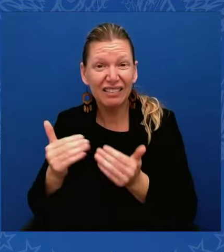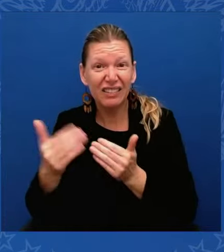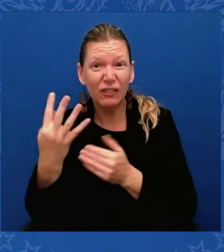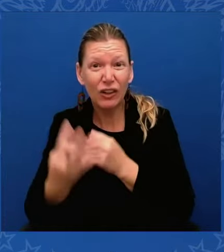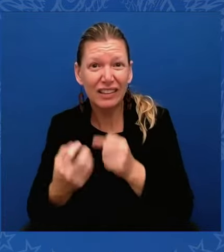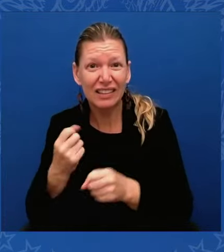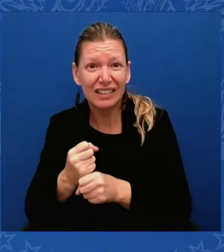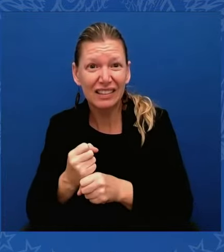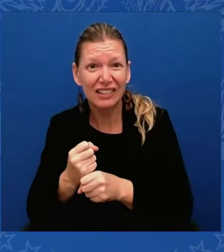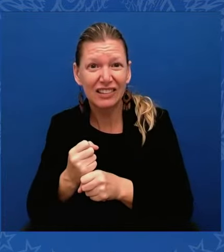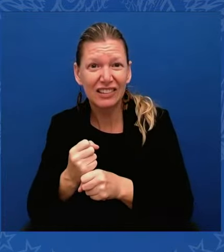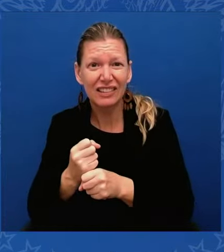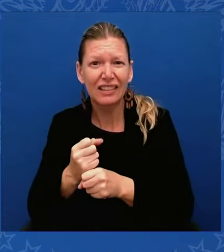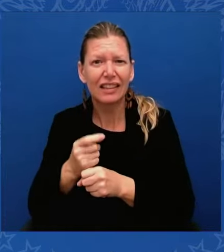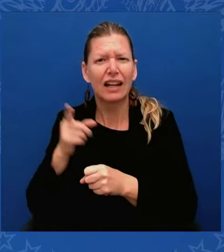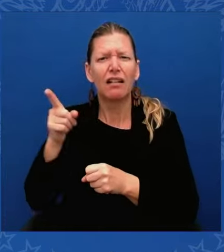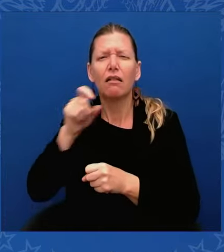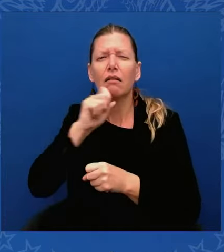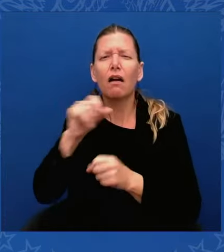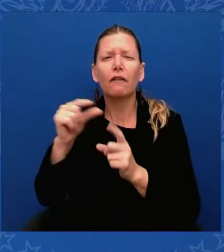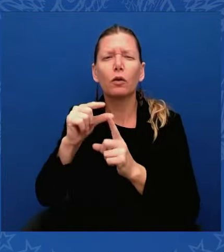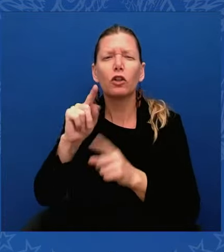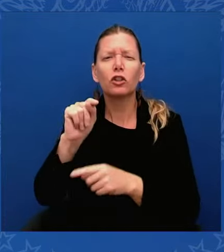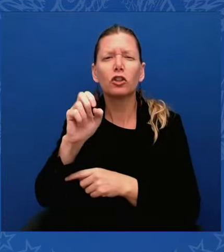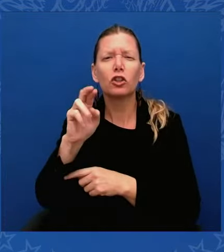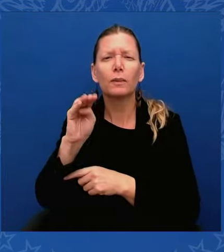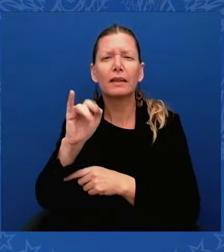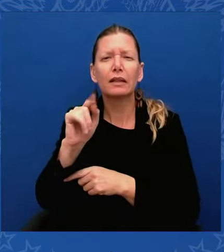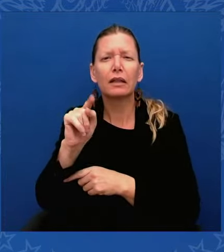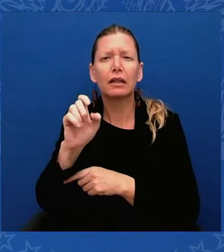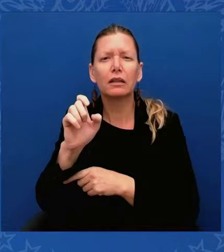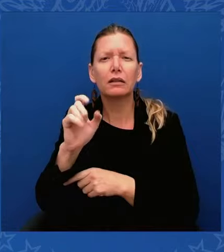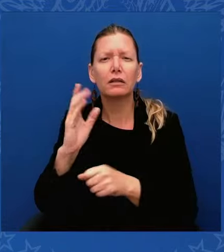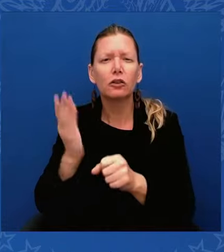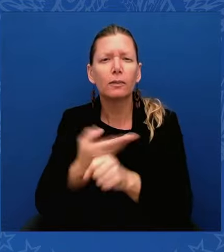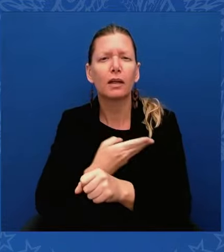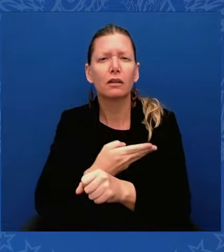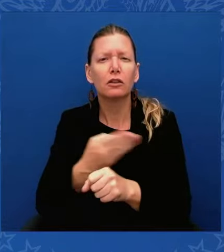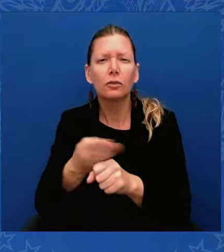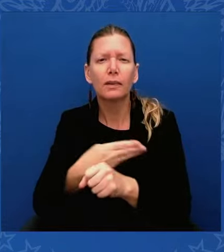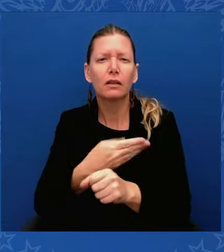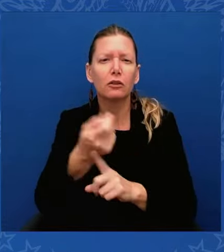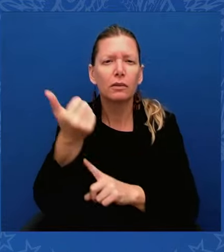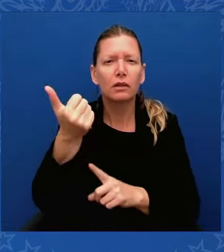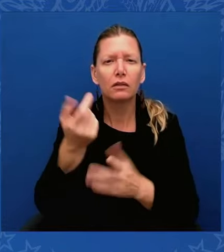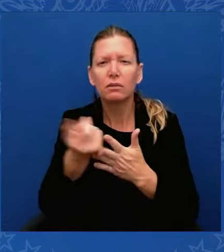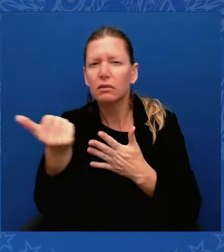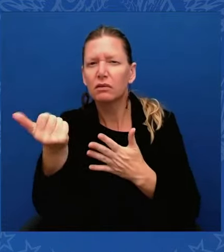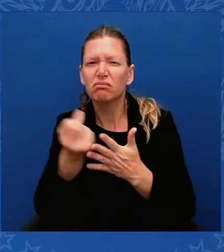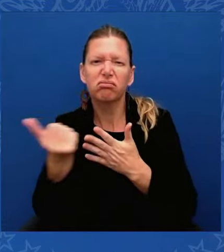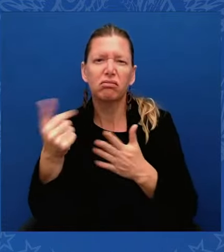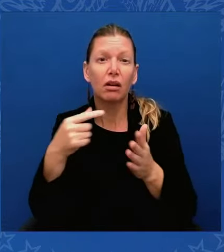which would terminate a lot of lives, denying millions of you and your families and health care insurance, denying protections for preexisting conditions